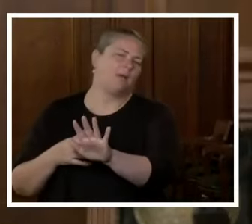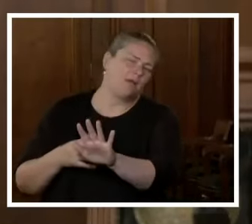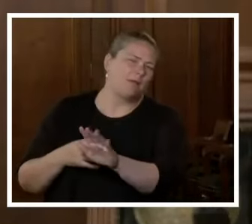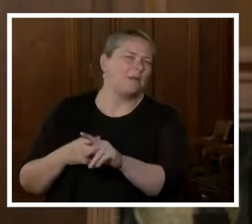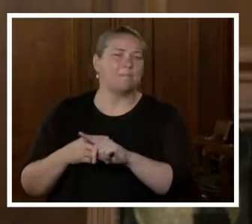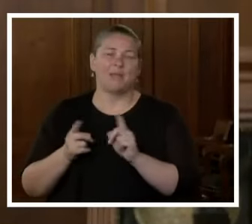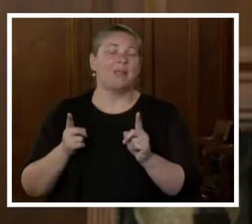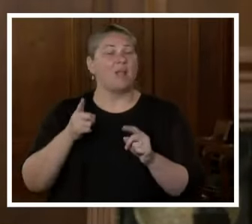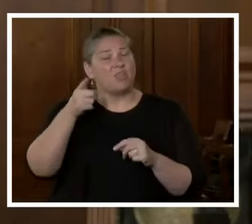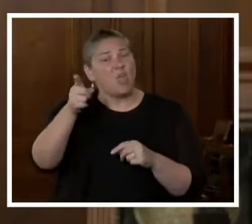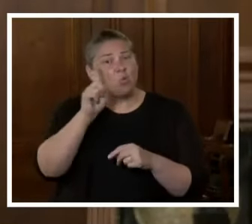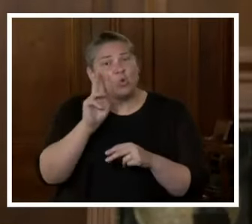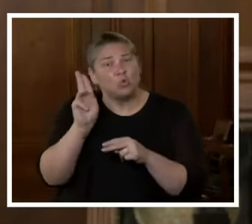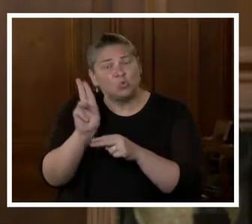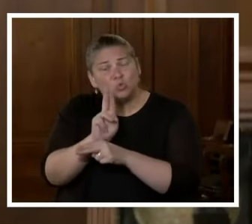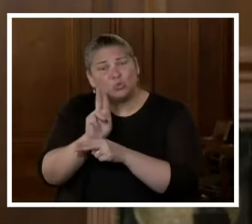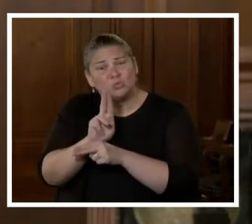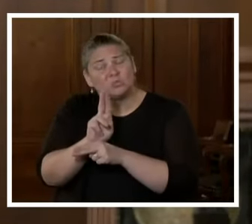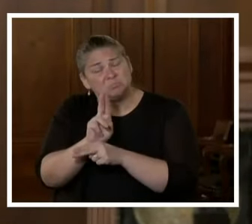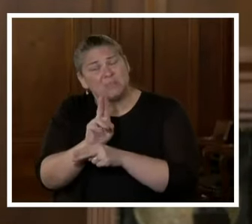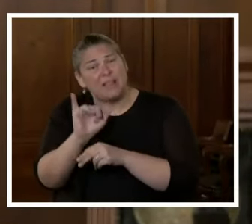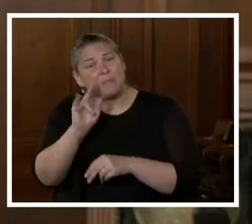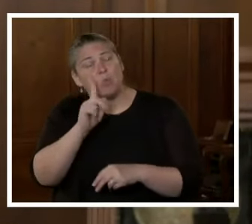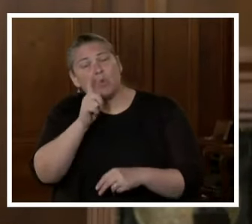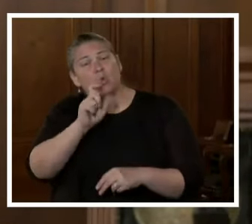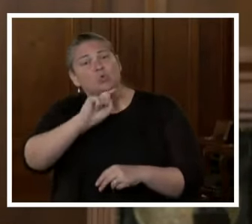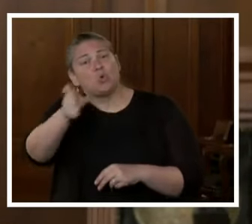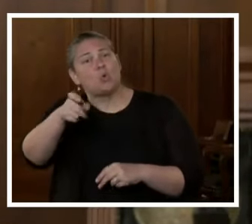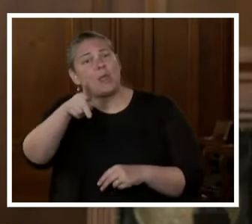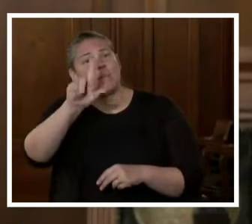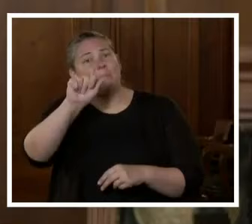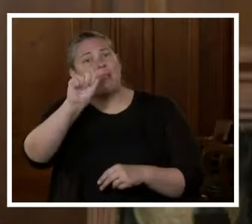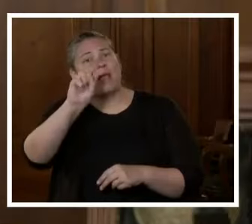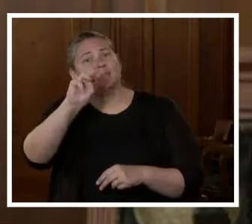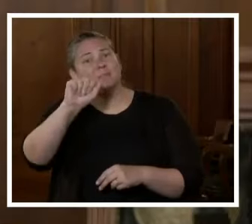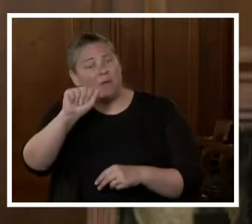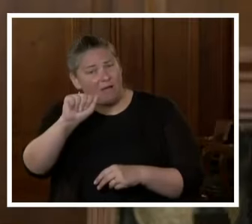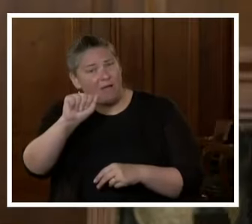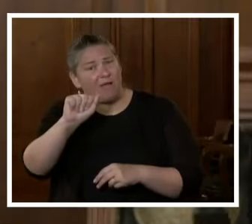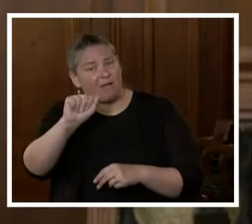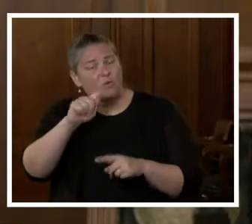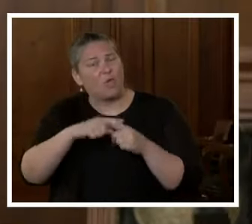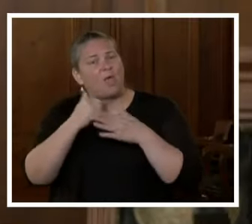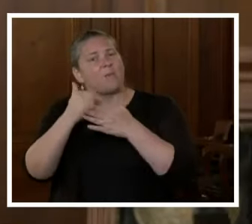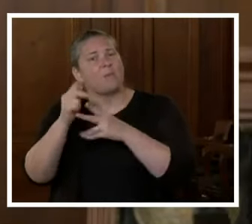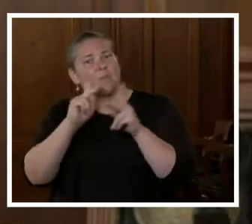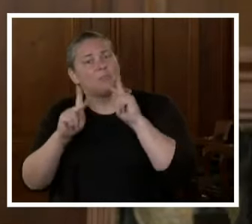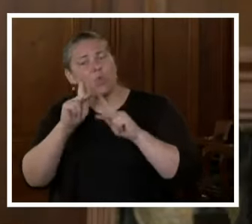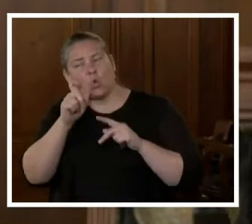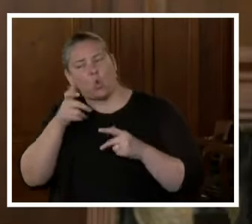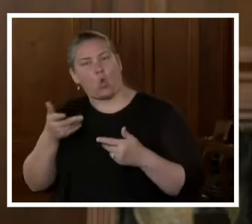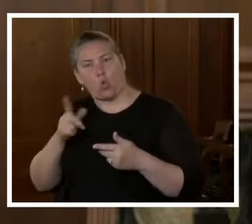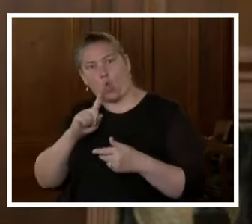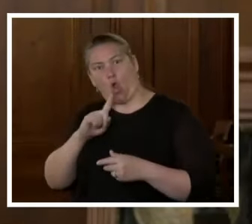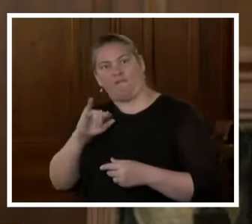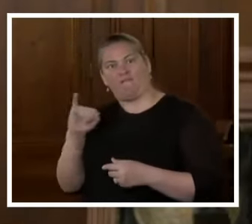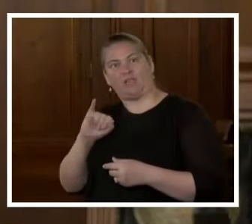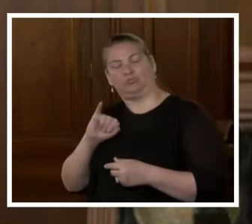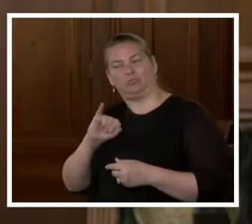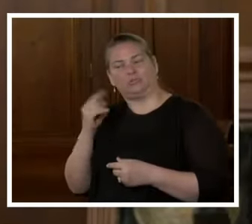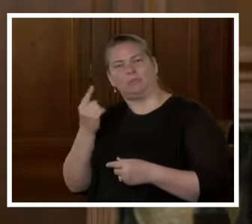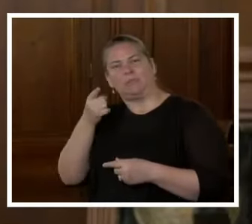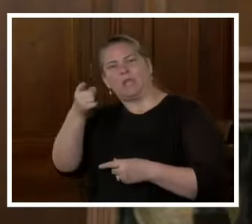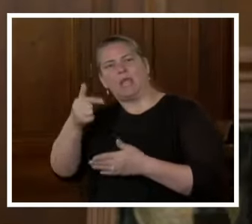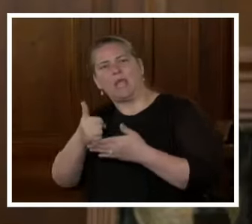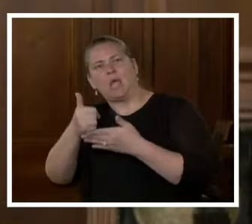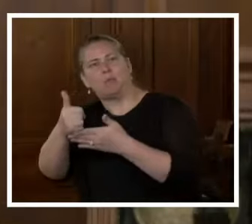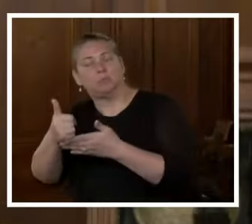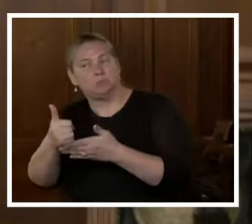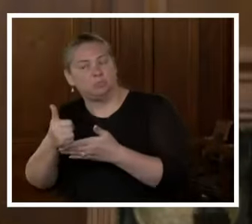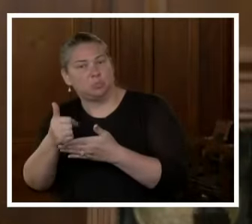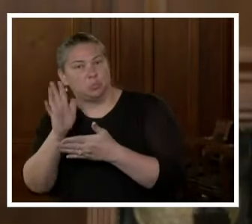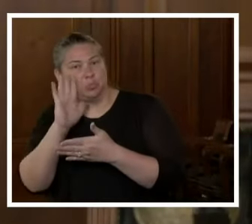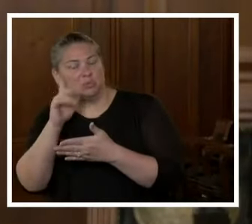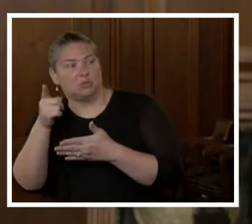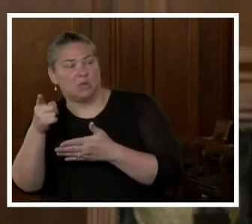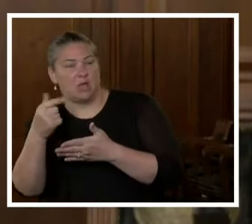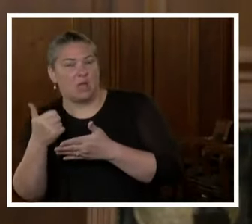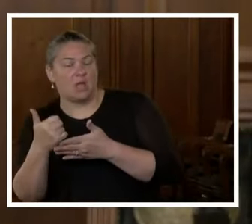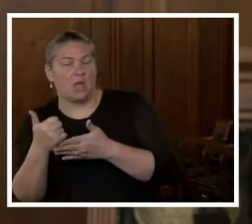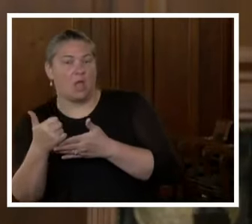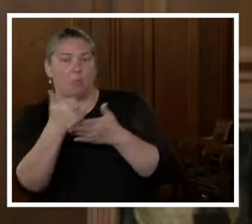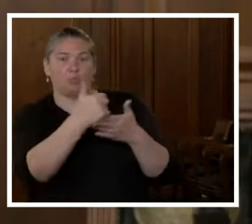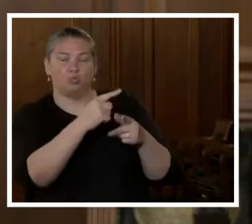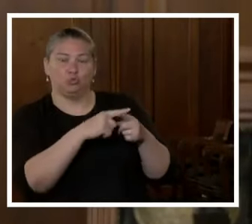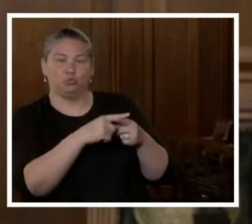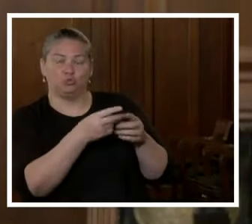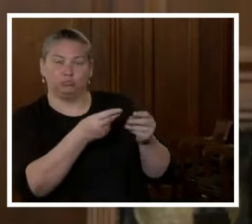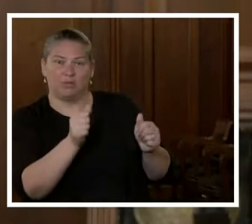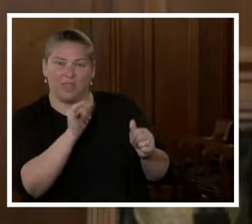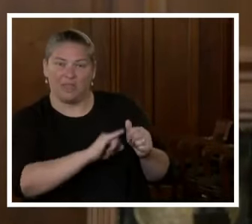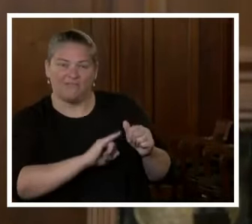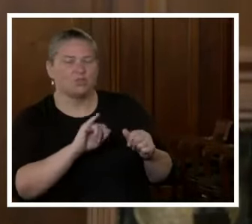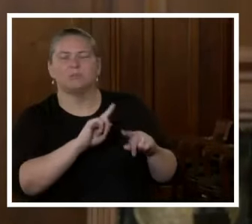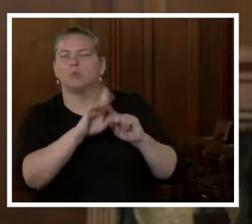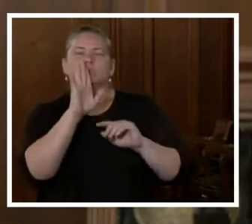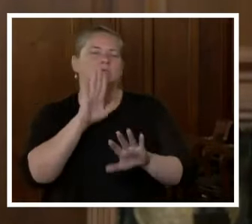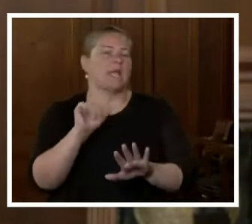[NOT AUDIBLE]